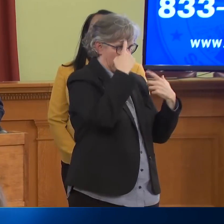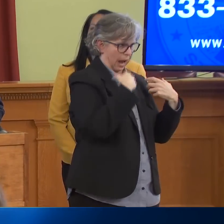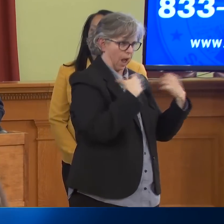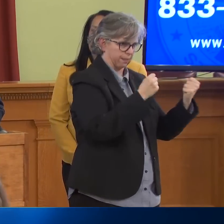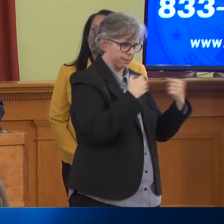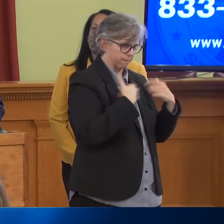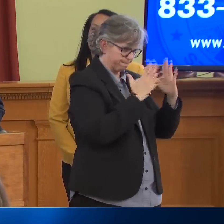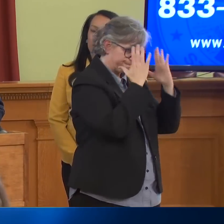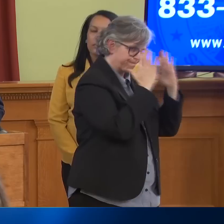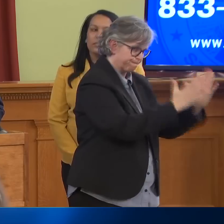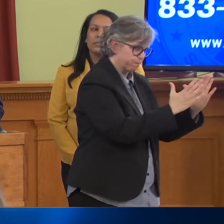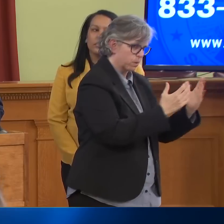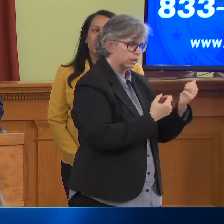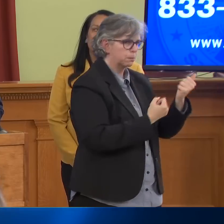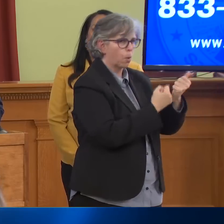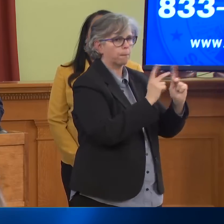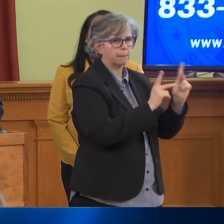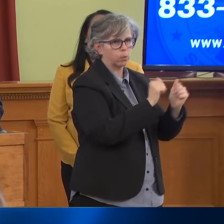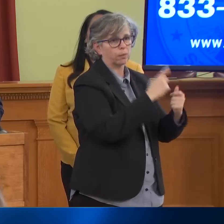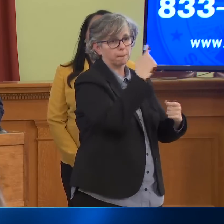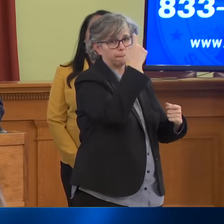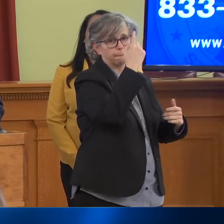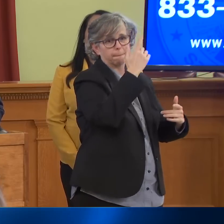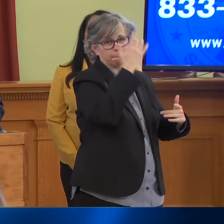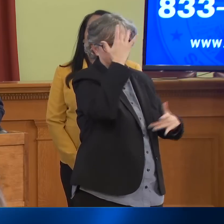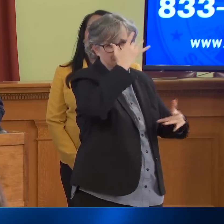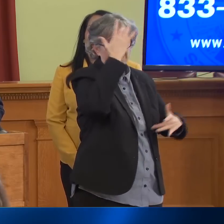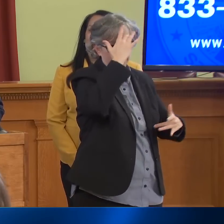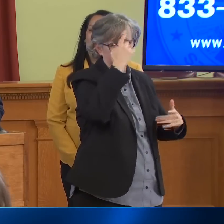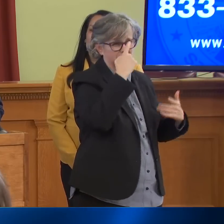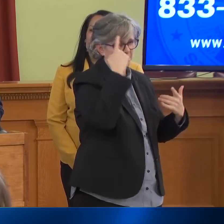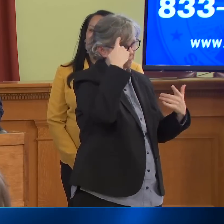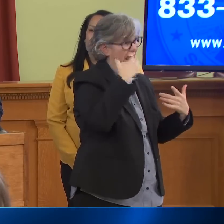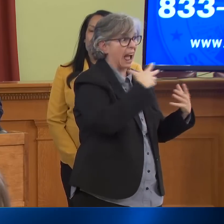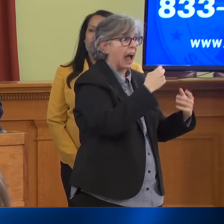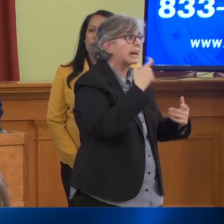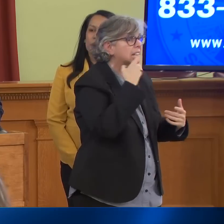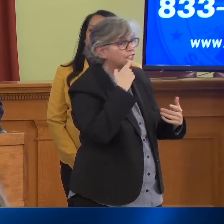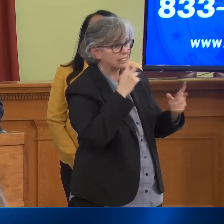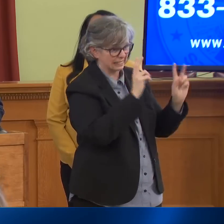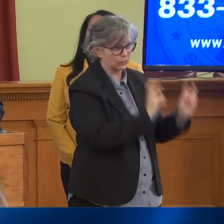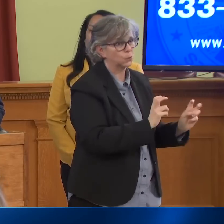AREA THAT I AM PRIMARILY RESPONSIBLE FOR AND THE GOVERNOR'S CABINET IS BEHAVIORAL HEALTH.